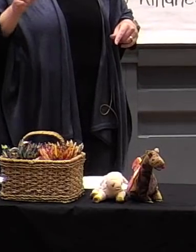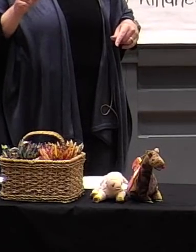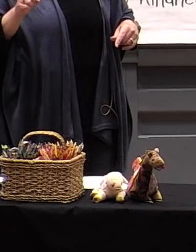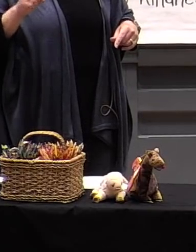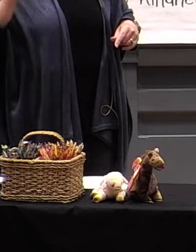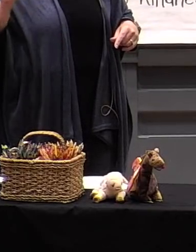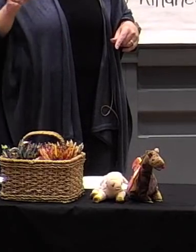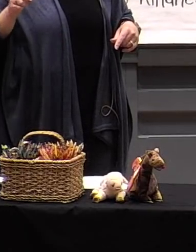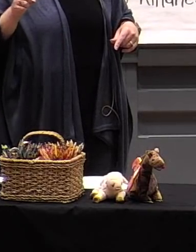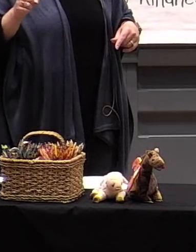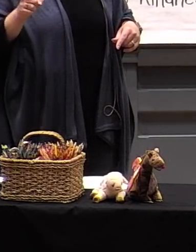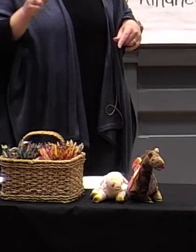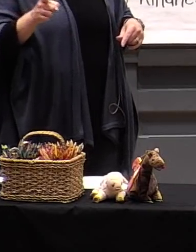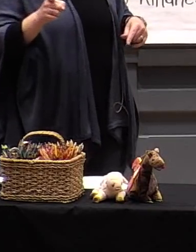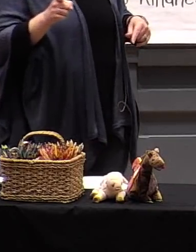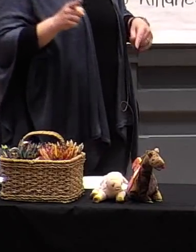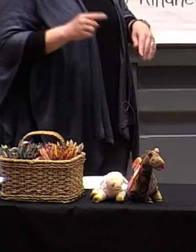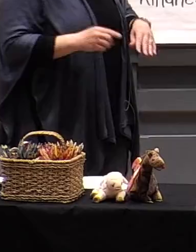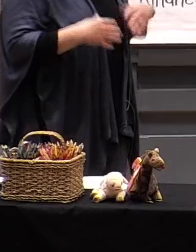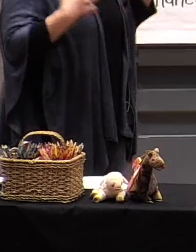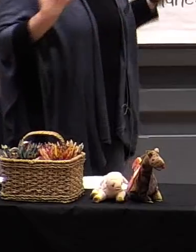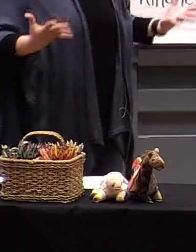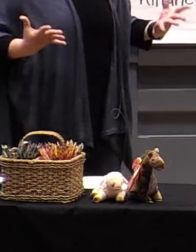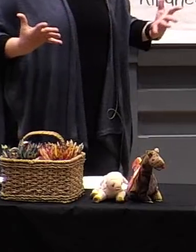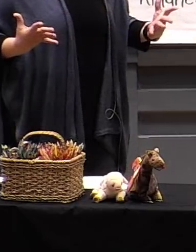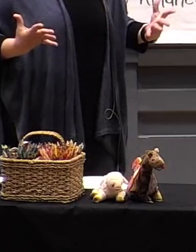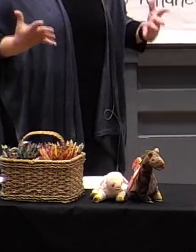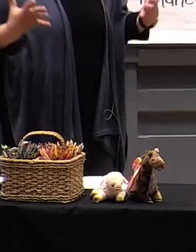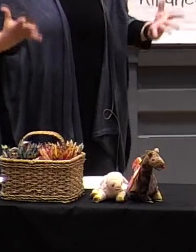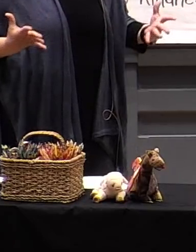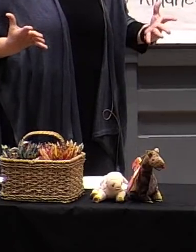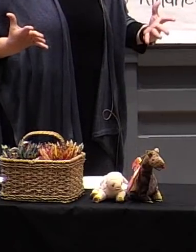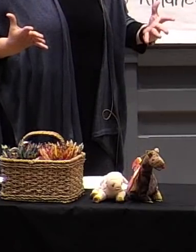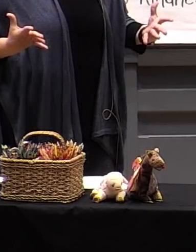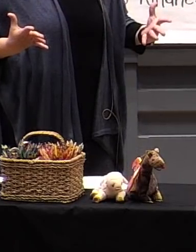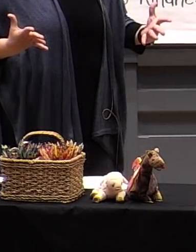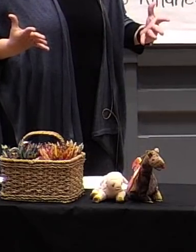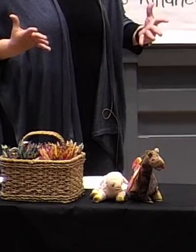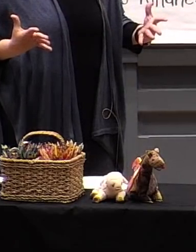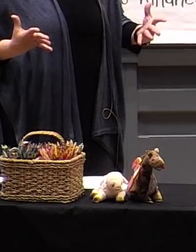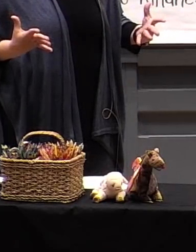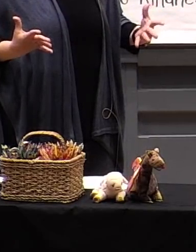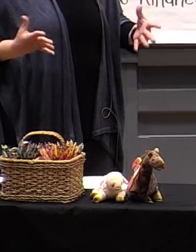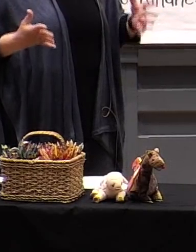Another thing that can help us be more positive is noticing acts of kindness that are happening around us.